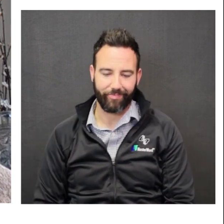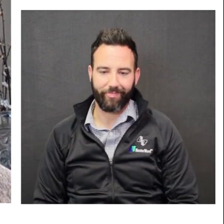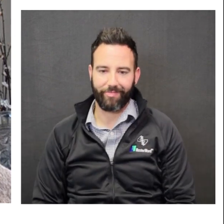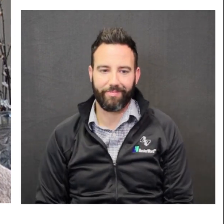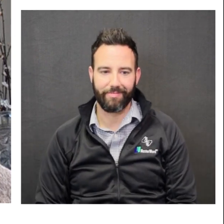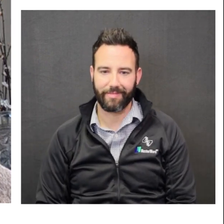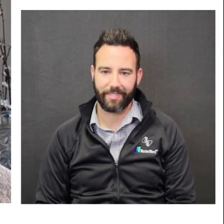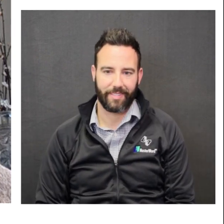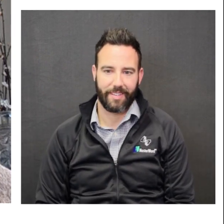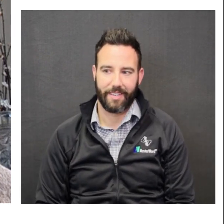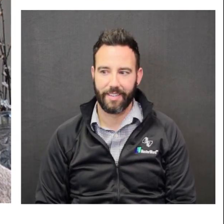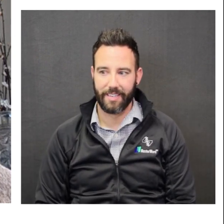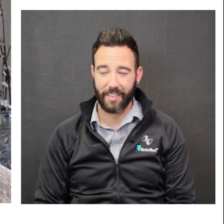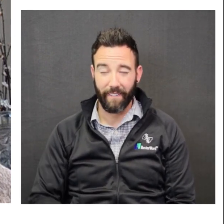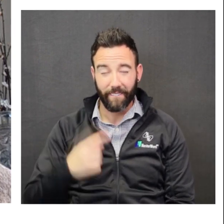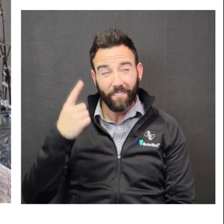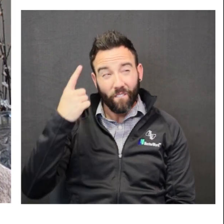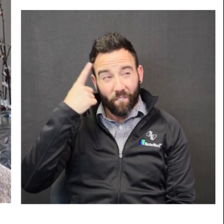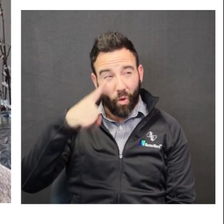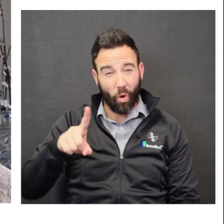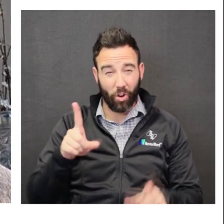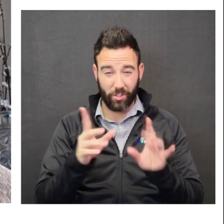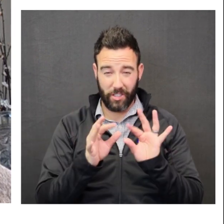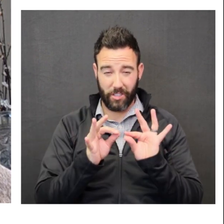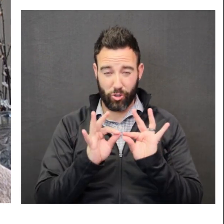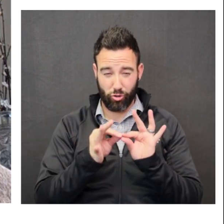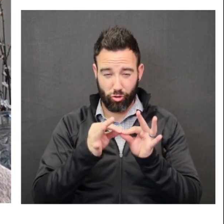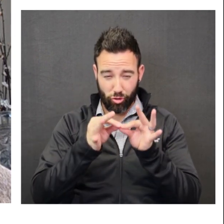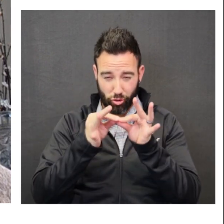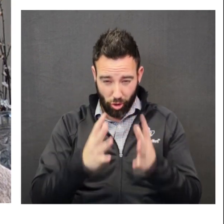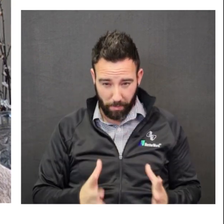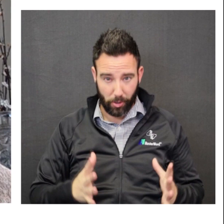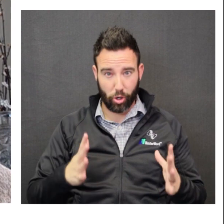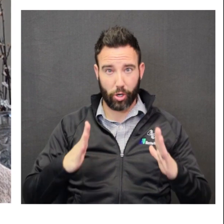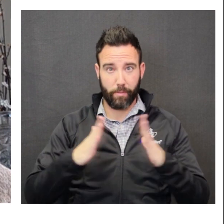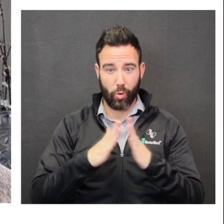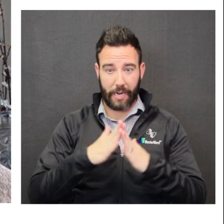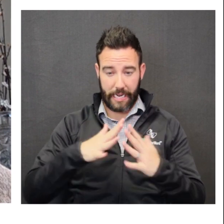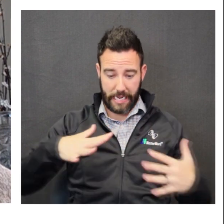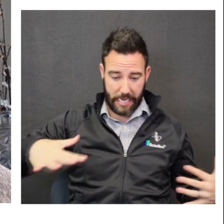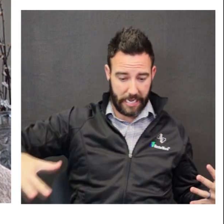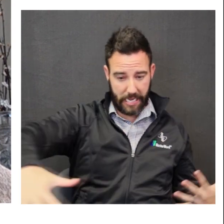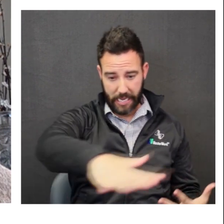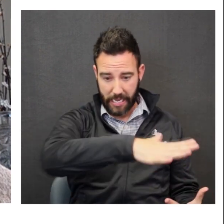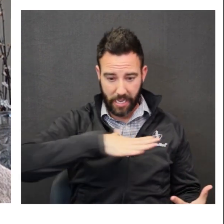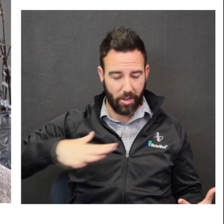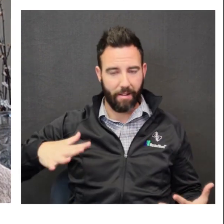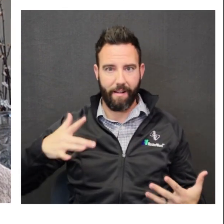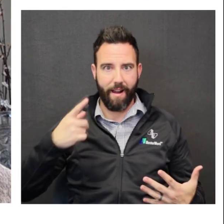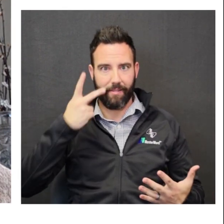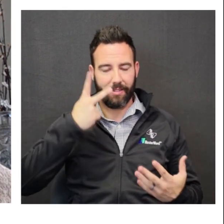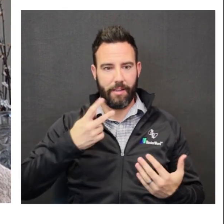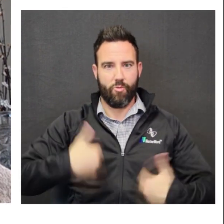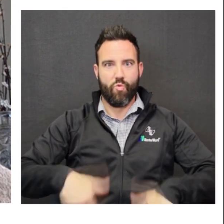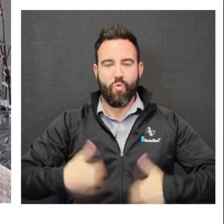have said among the interpreting community, a huge explosion of communication between us,